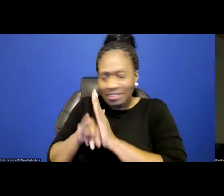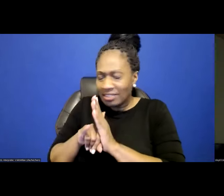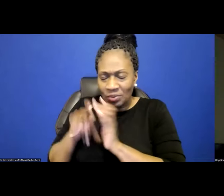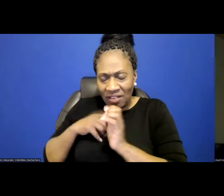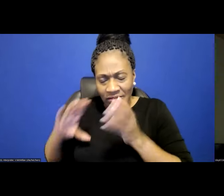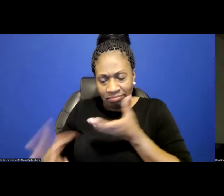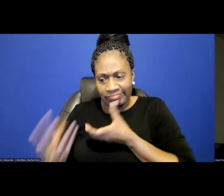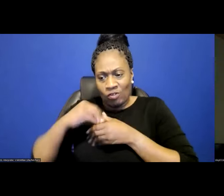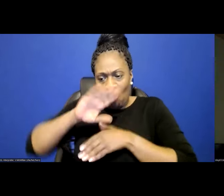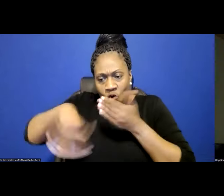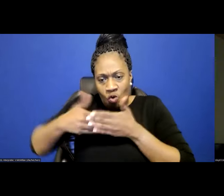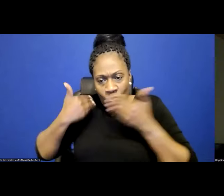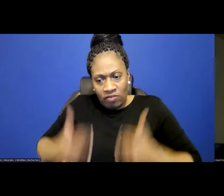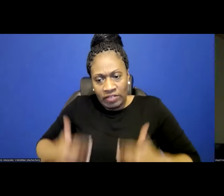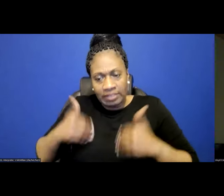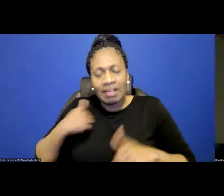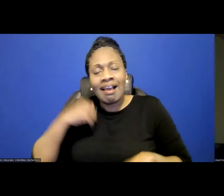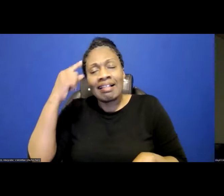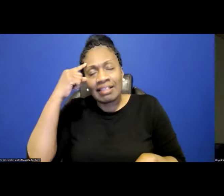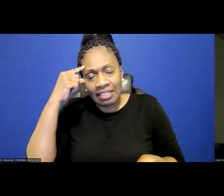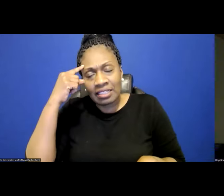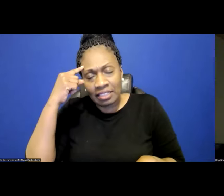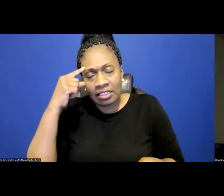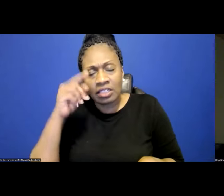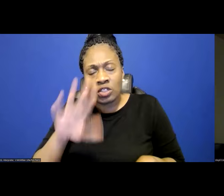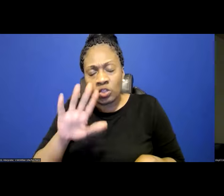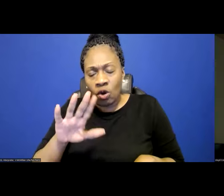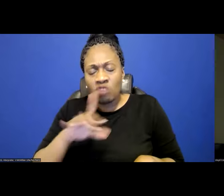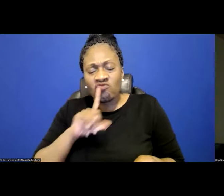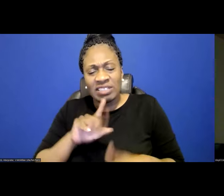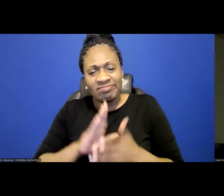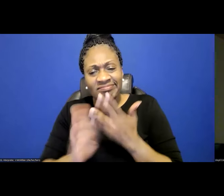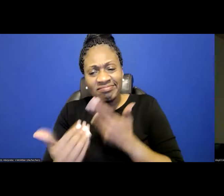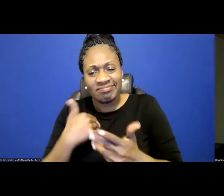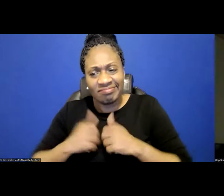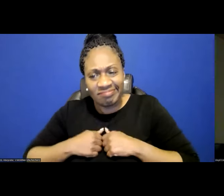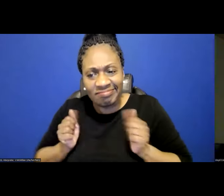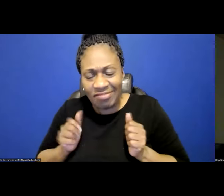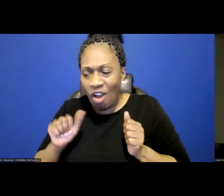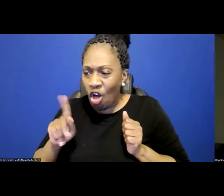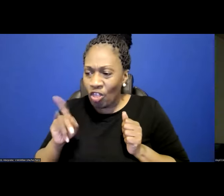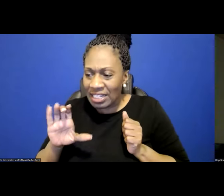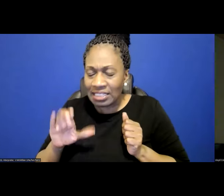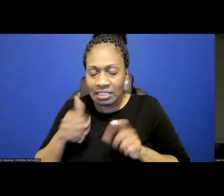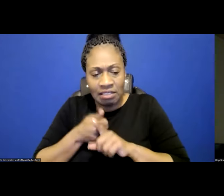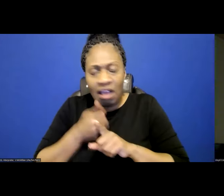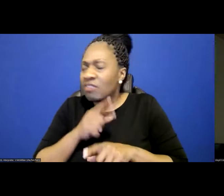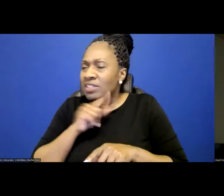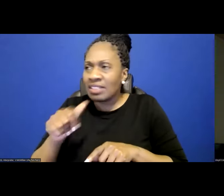for me about bringing your kind of authentic self as well, not having to erase a disability.